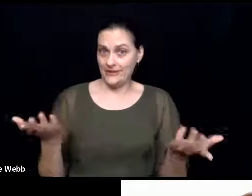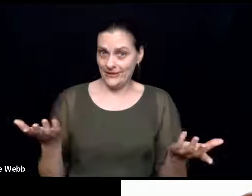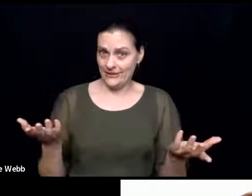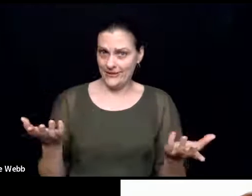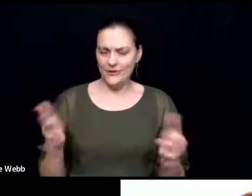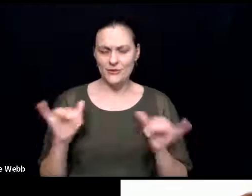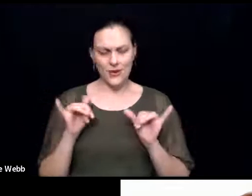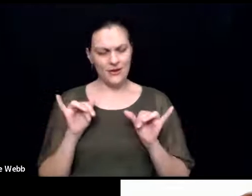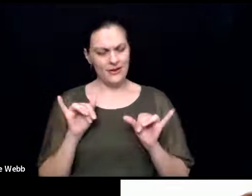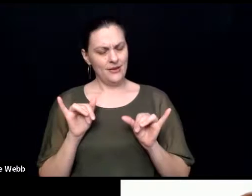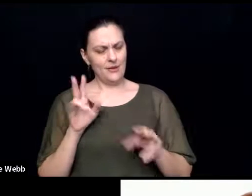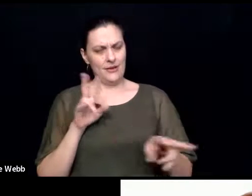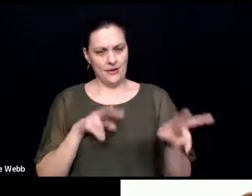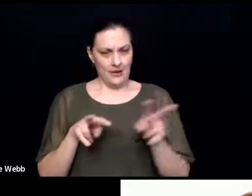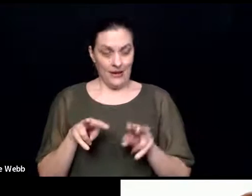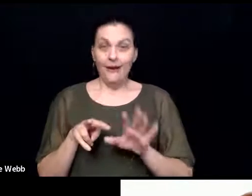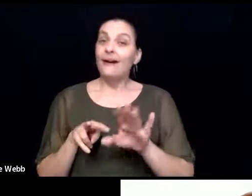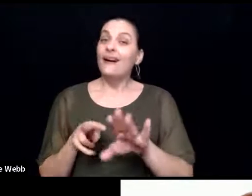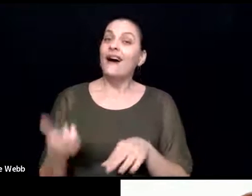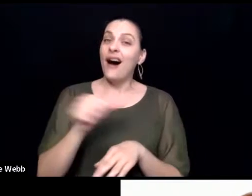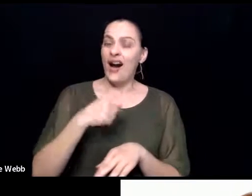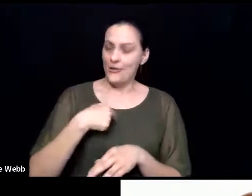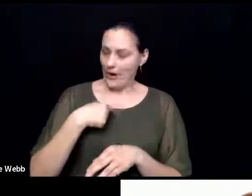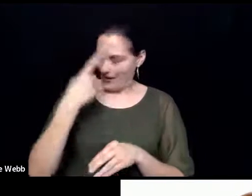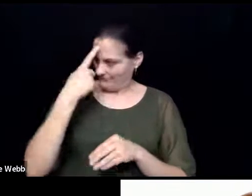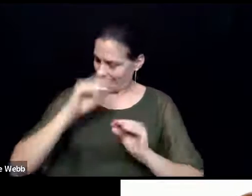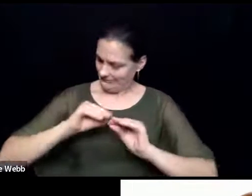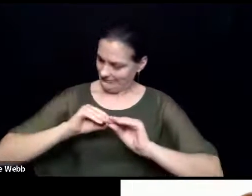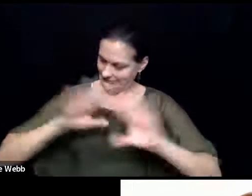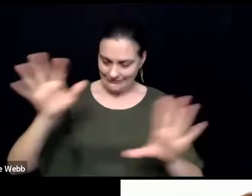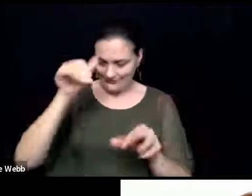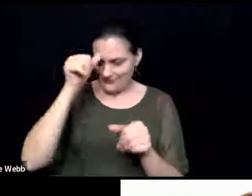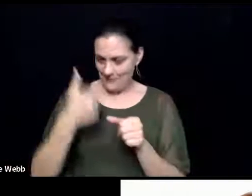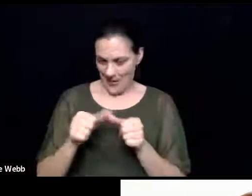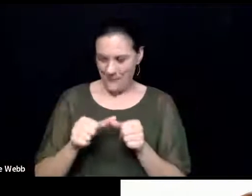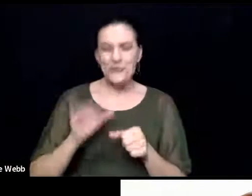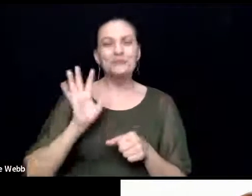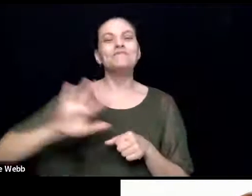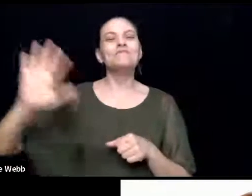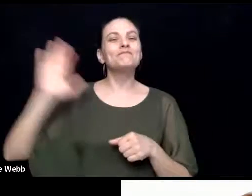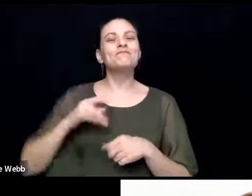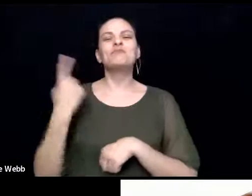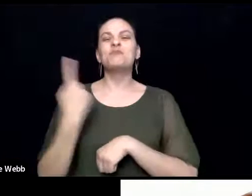very strong memory. When I was driving around Berkeley and listening to NPR and I heard the